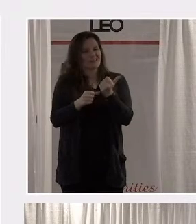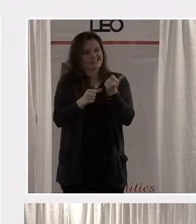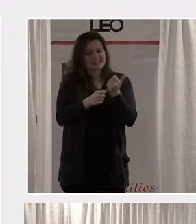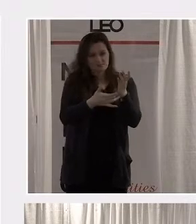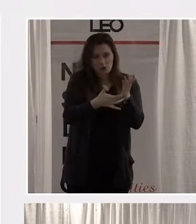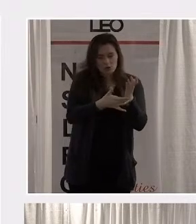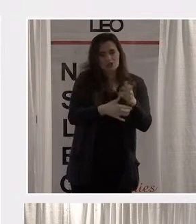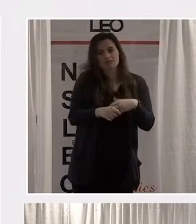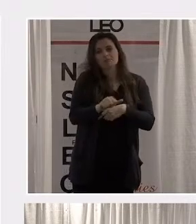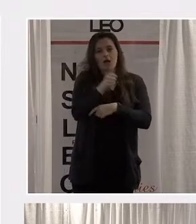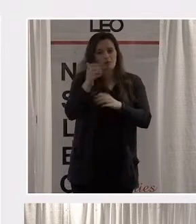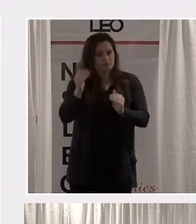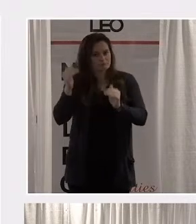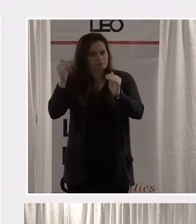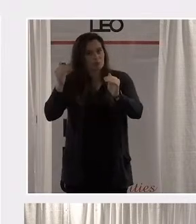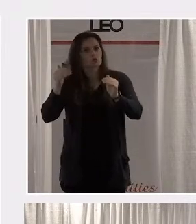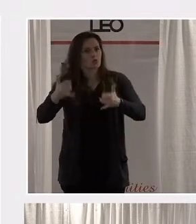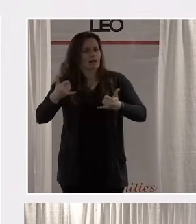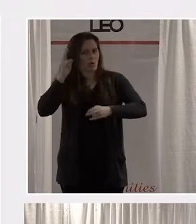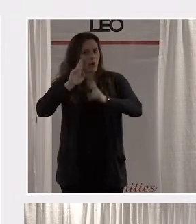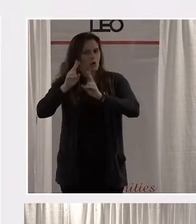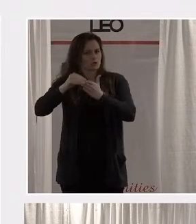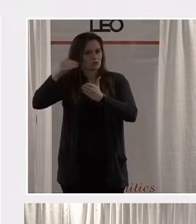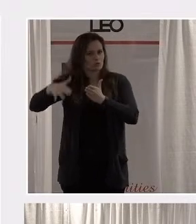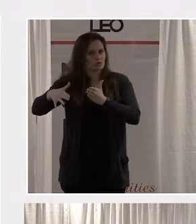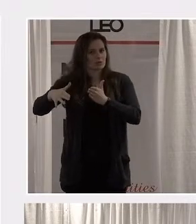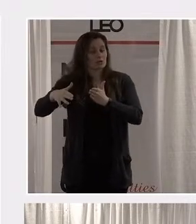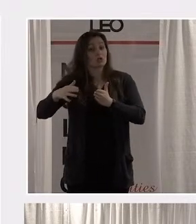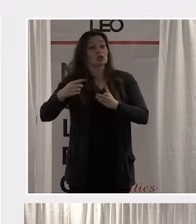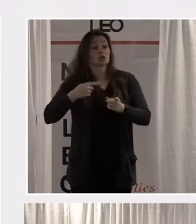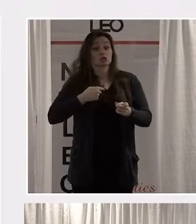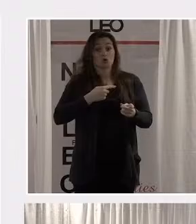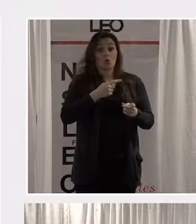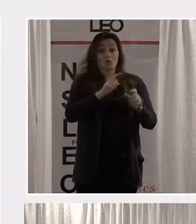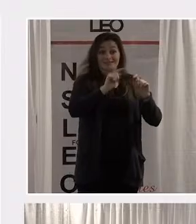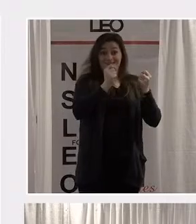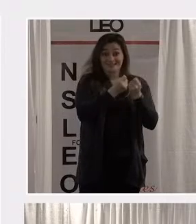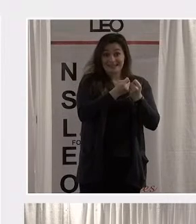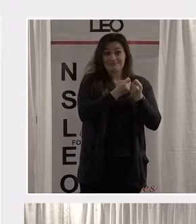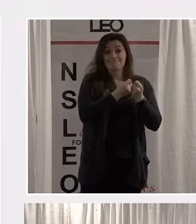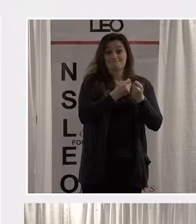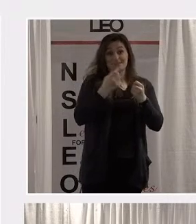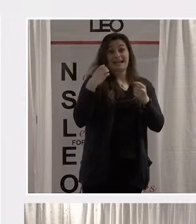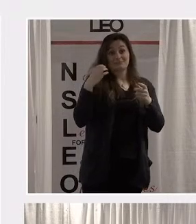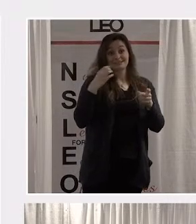SHE IS THE CAPTAIN OF THE BOYS' TACKLE FOODBALL TEAM, THE STARTING POINT GUARD ON THE